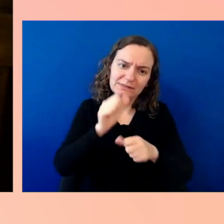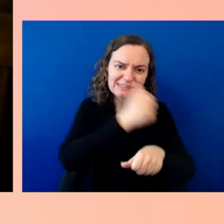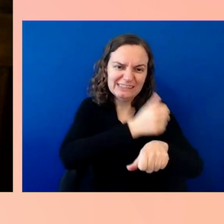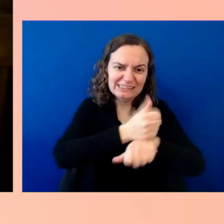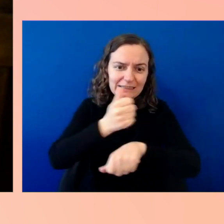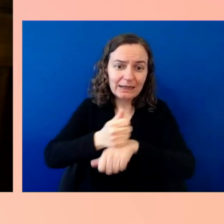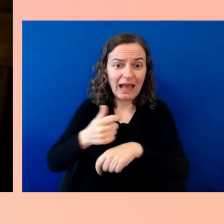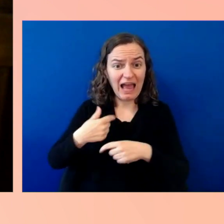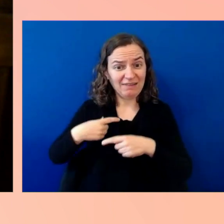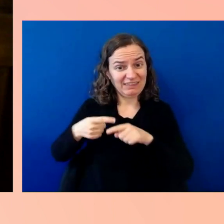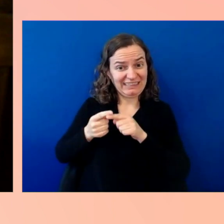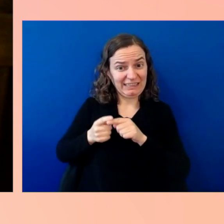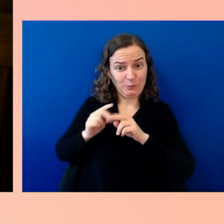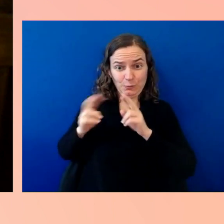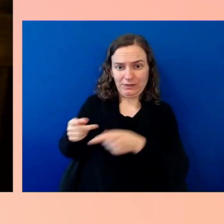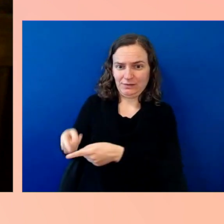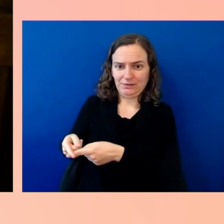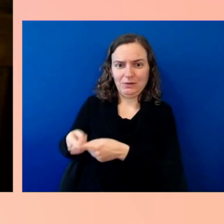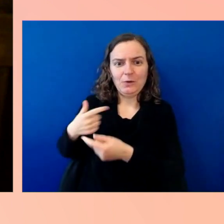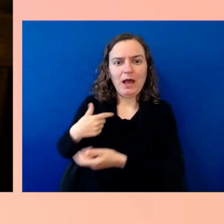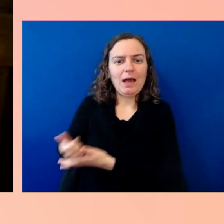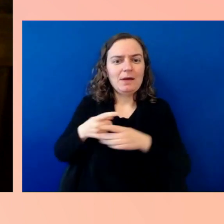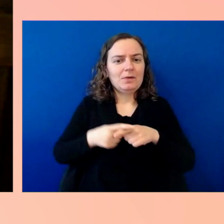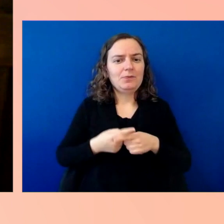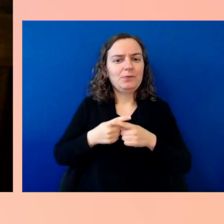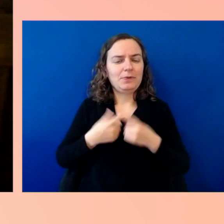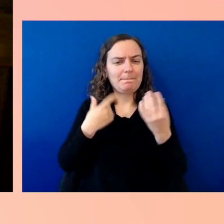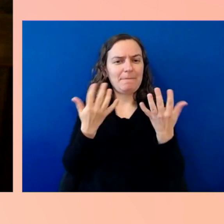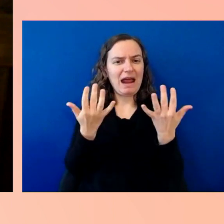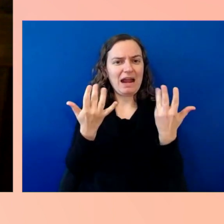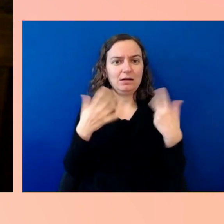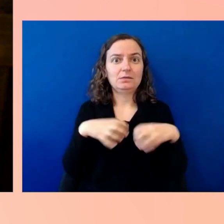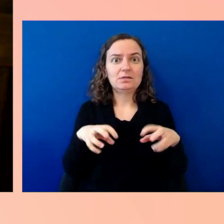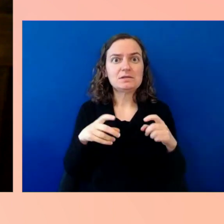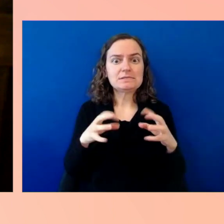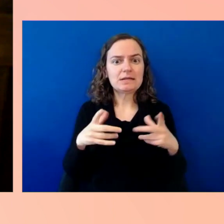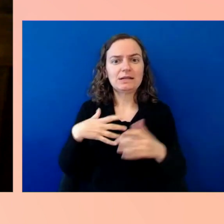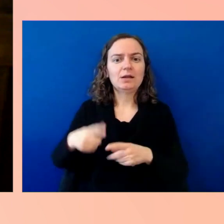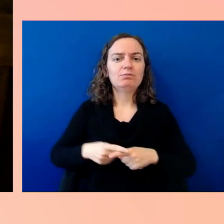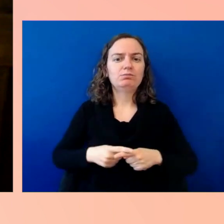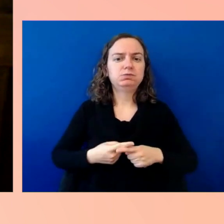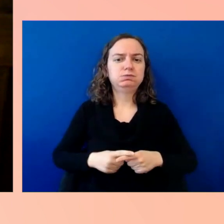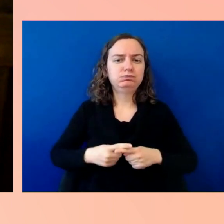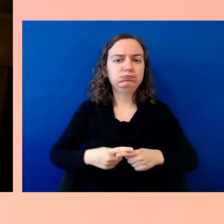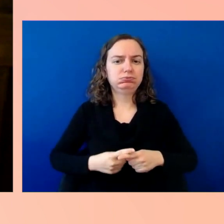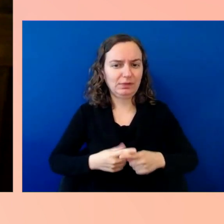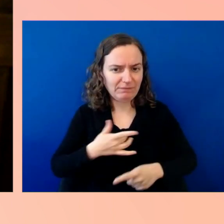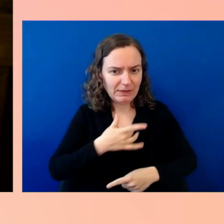while in meetings or waiting for builds when my brain gets under stimulated. In the next couple of months,